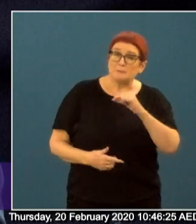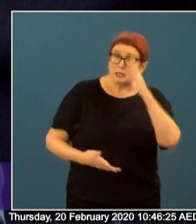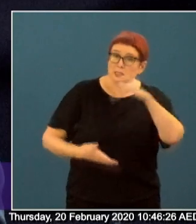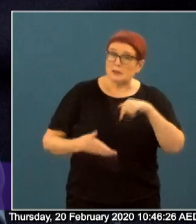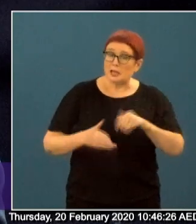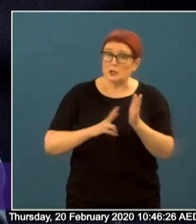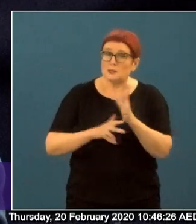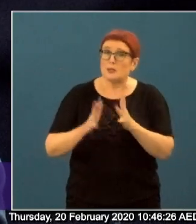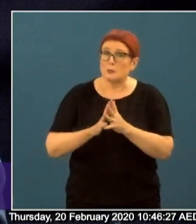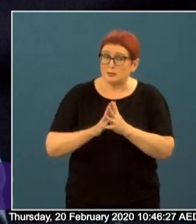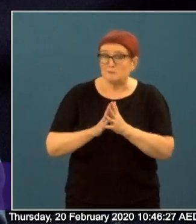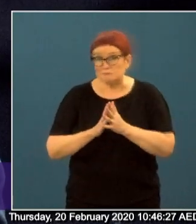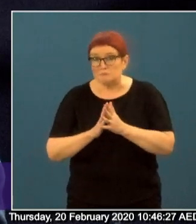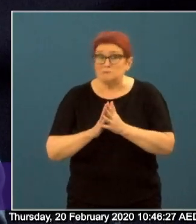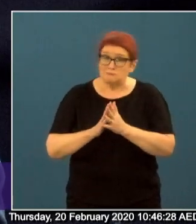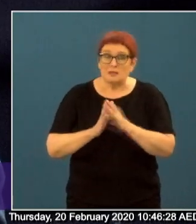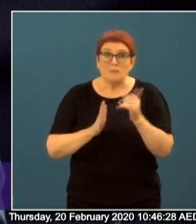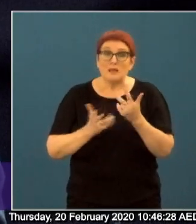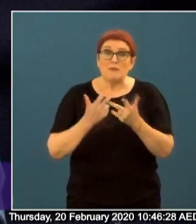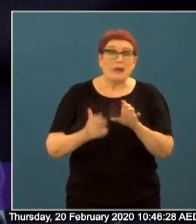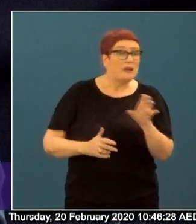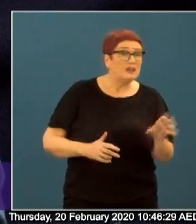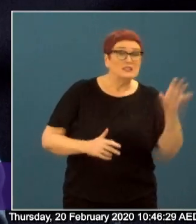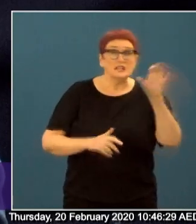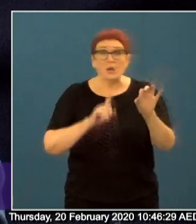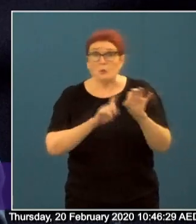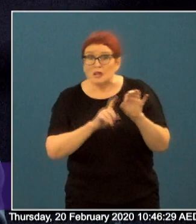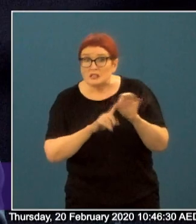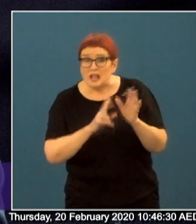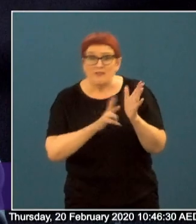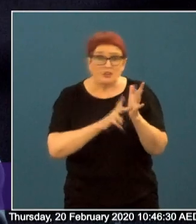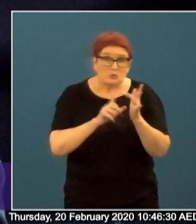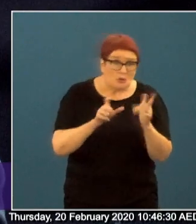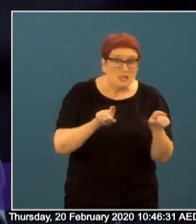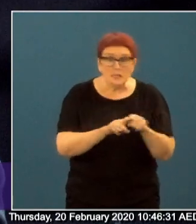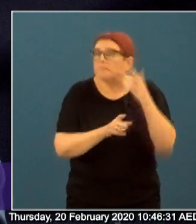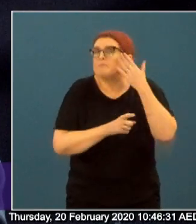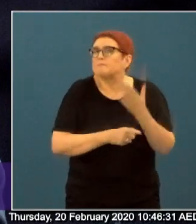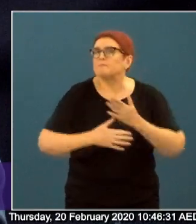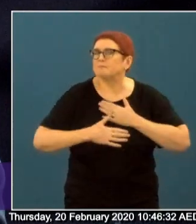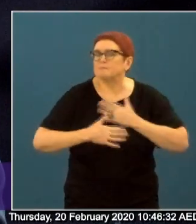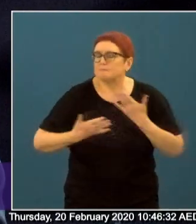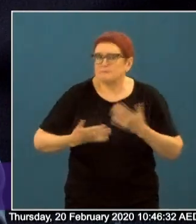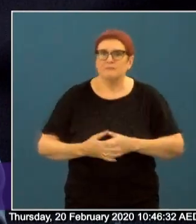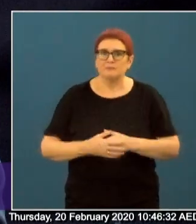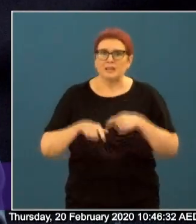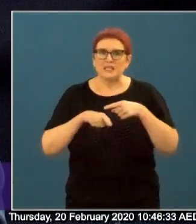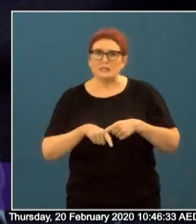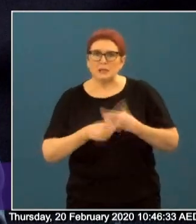It may or may not generalise to other states or territories. I think it remains to be seen what is put together in such a data asset